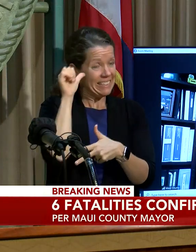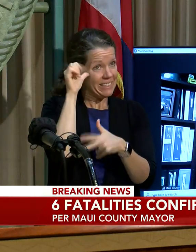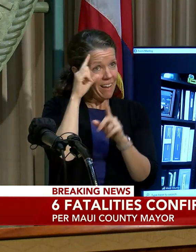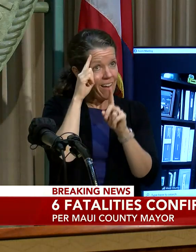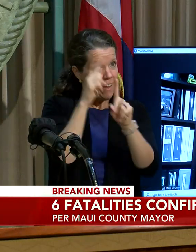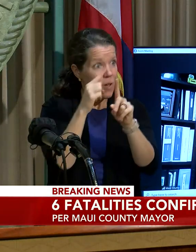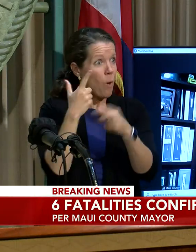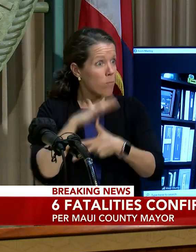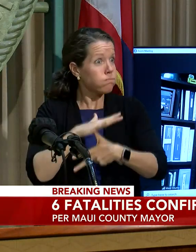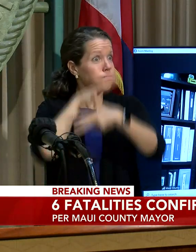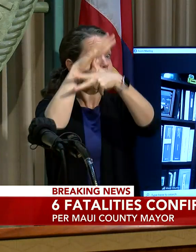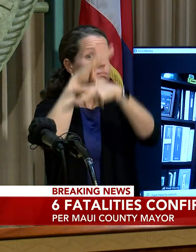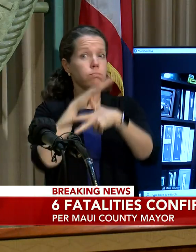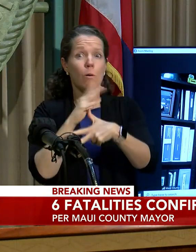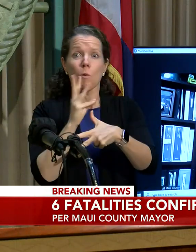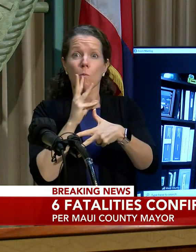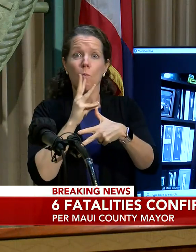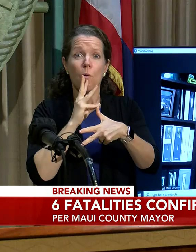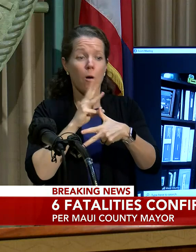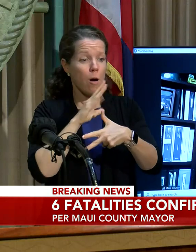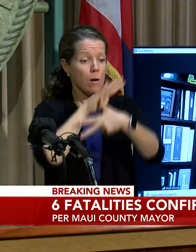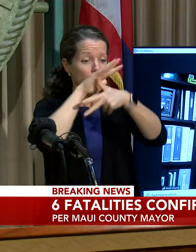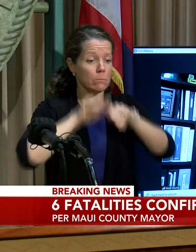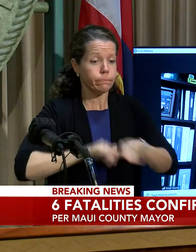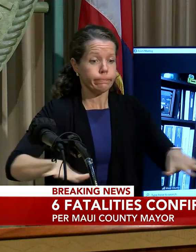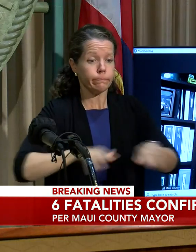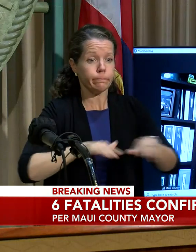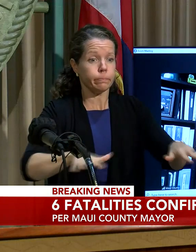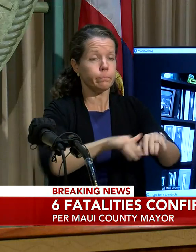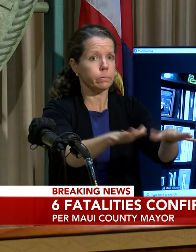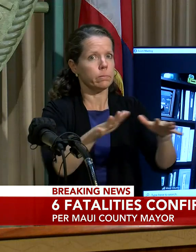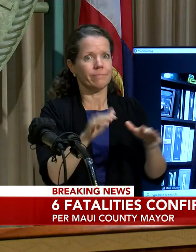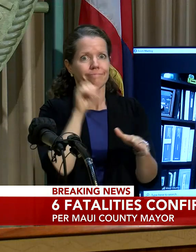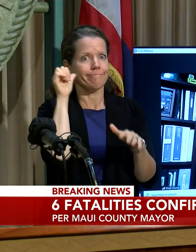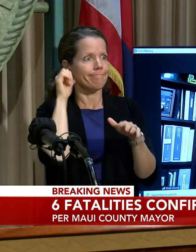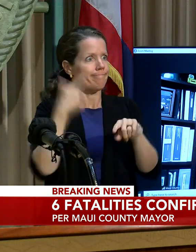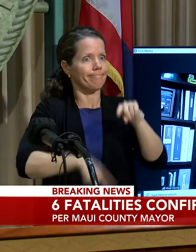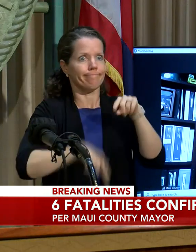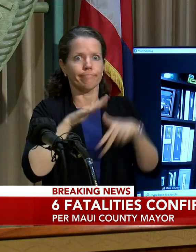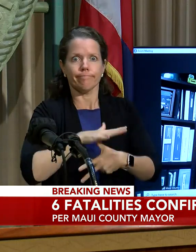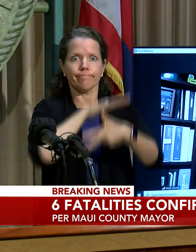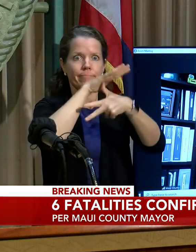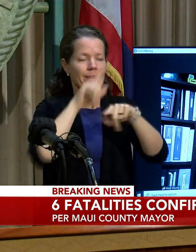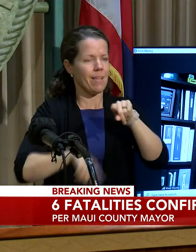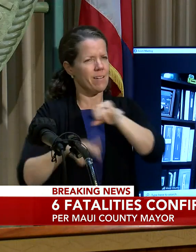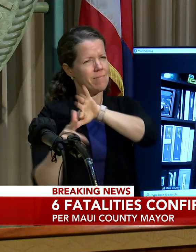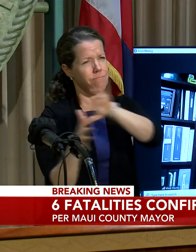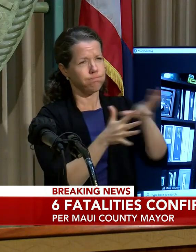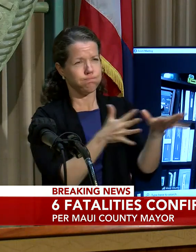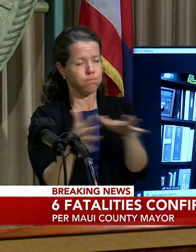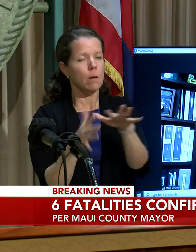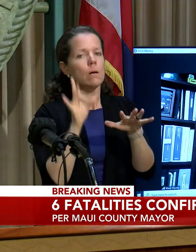ETS -- ASSETS SENT OVER TO US BY THE STATE, OUR FEDERAL ETS -- ASSETS SENT OVER TO US BY THE STATE, OUR FEDERAL PARTNERS, THE STATE, OUR FEDERAL PARTNERS, THE STATE, OUR FEDERAL PARTNERS, COUNTY THE STATE, OUR FEDERAL PARTNERS, COUNTY PARTNERS THE STATE, OUR FEDERAL PARTNERS, COUNTY PARTNERS AND THE STATE, OUR FEDERAL PARTNERS, COUNTY PARTNERS AND ALLIES. COUNTY PARTNERS AND ALLIES. COUNTY PARTNERS AND ALLIES. WE COUNTY PARTNERS AND ALLIES. WE ARE COUNTY PARTNERS AND ALLIES. WE ARE GRATEFUL COUNTY PARTNERS AND ALLIES. WE ARE GRATEFUL FOR COUNTY PARTNERS AND ALLIES. WE ARE GRATEFUL FOR THE WE ARE GRATEFUL FOR THE WE ARE GRATEFUL FOR THE OUTPOURING WE ARE GRATEFUL FOR THE OUTPOURING OF WE ARE GRATEFUL FOR THE OUTPOURING OF ASSISTANCE. OUTPOURING OF ASSISTANCE.